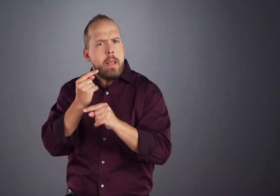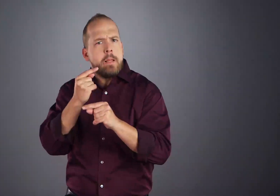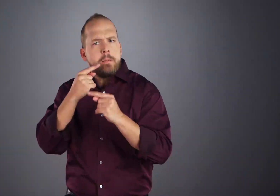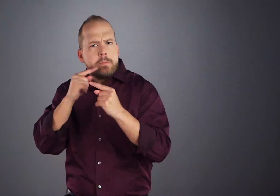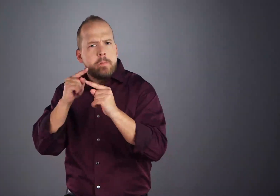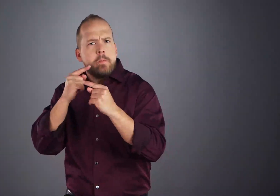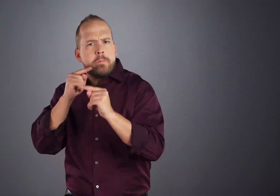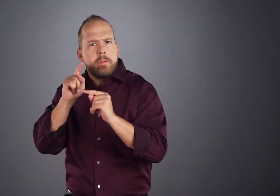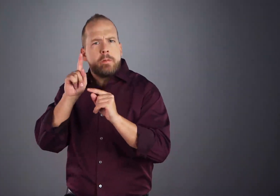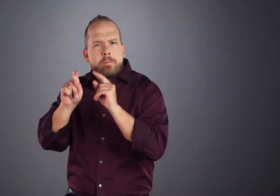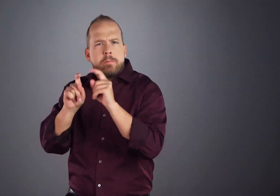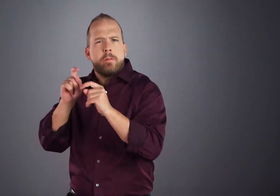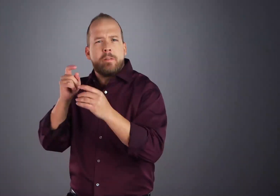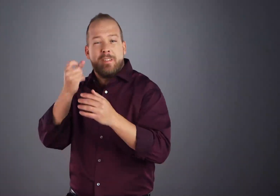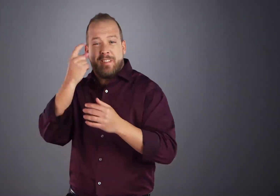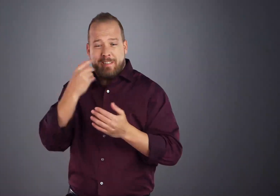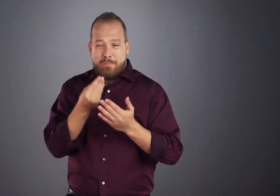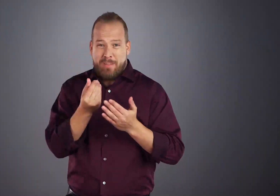so we had a little money,